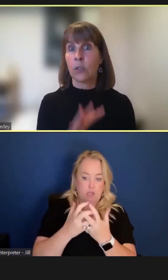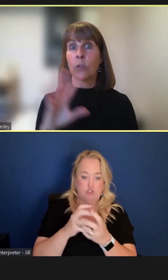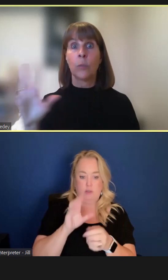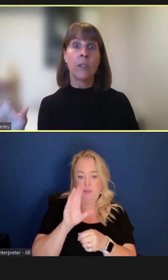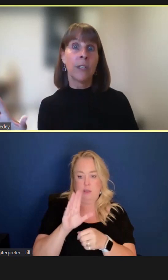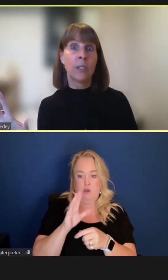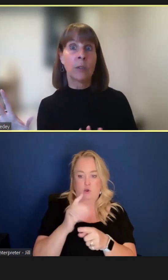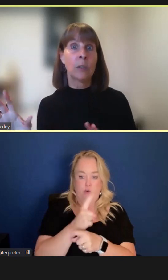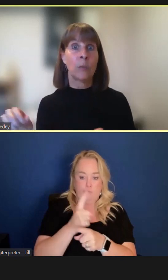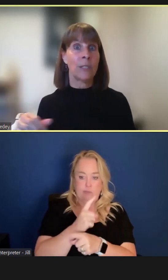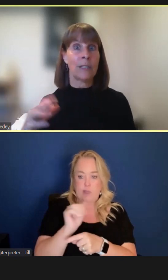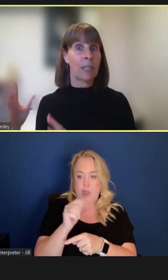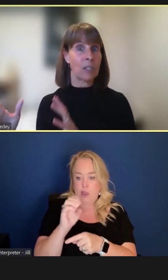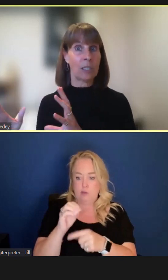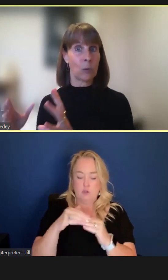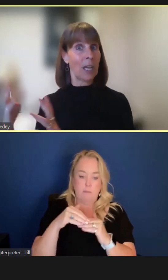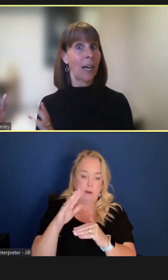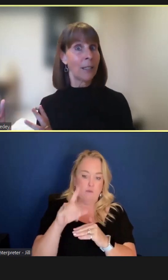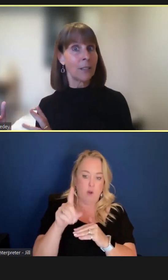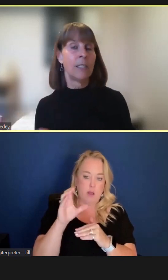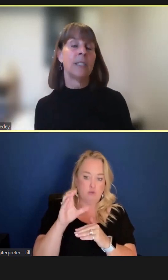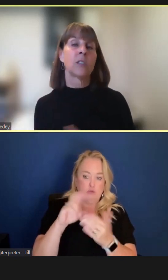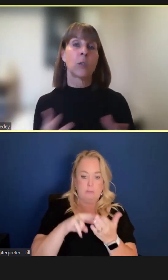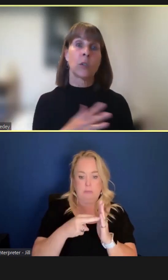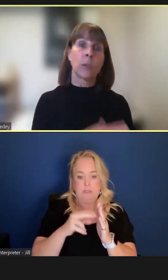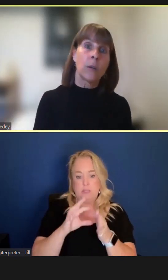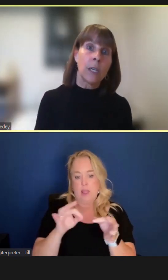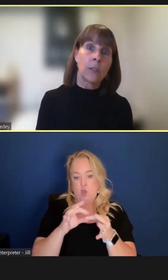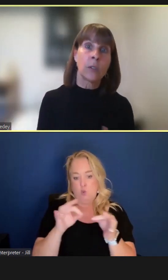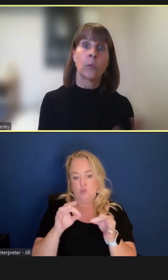above 100 would mean the language age was higher scores below 100 would mean